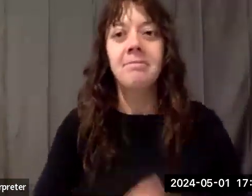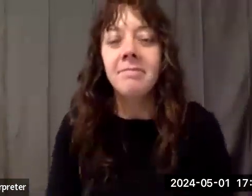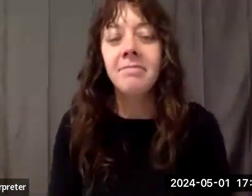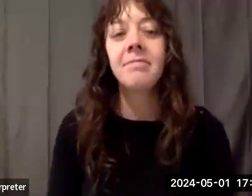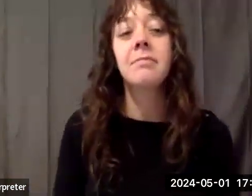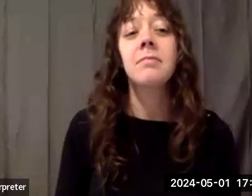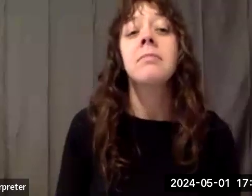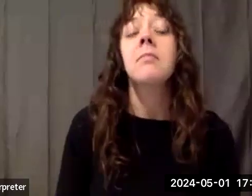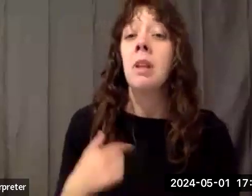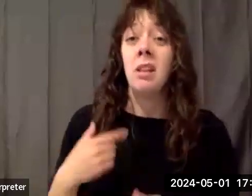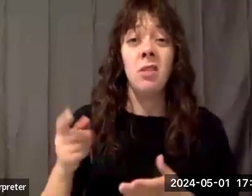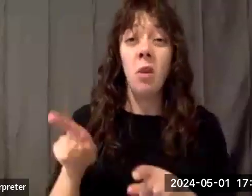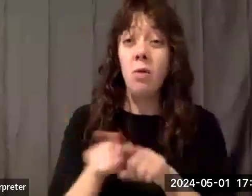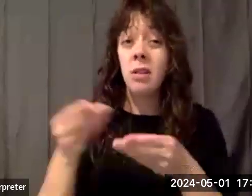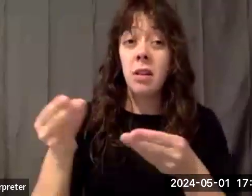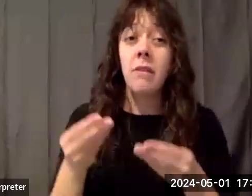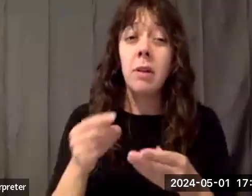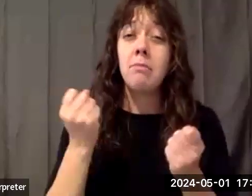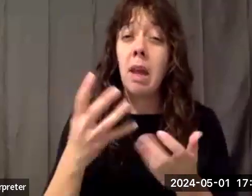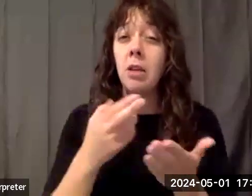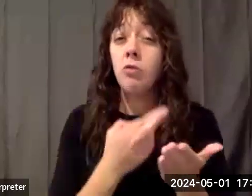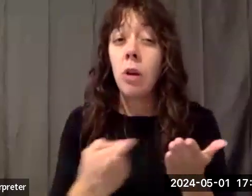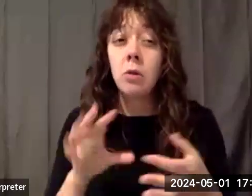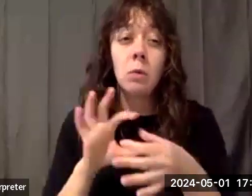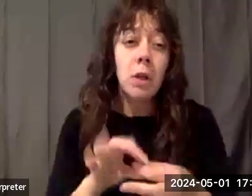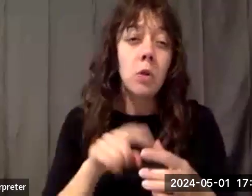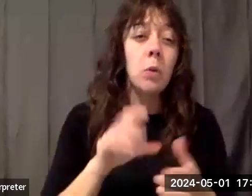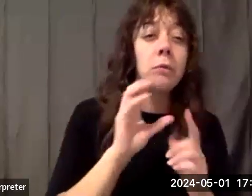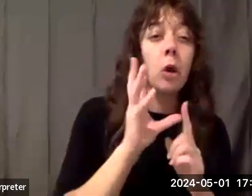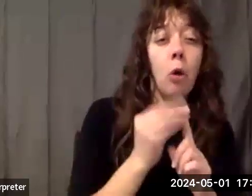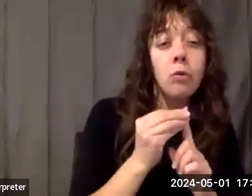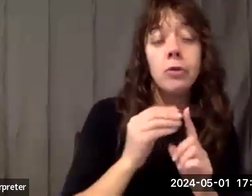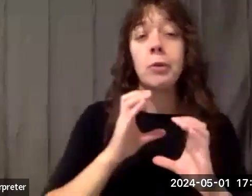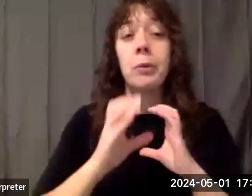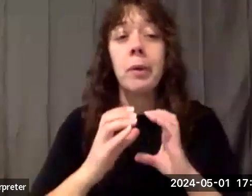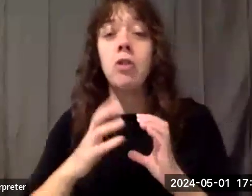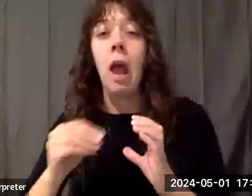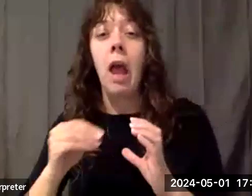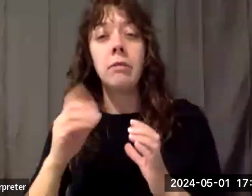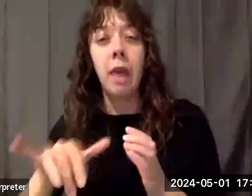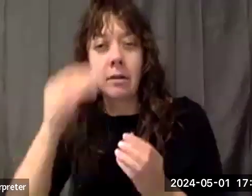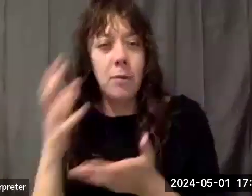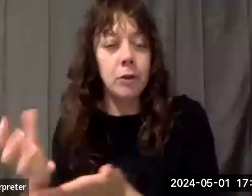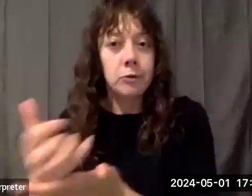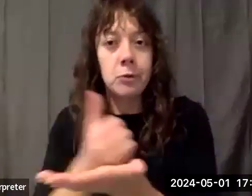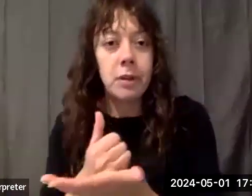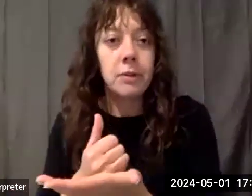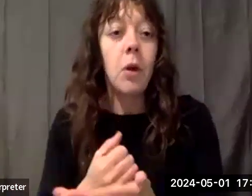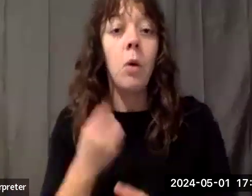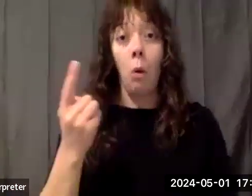that focused on culture, it focused on communication and the data. And as I said, one of those resources was Zach Pat note,